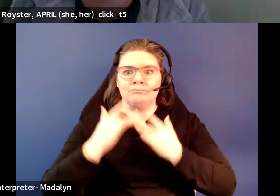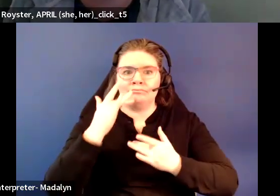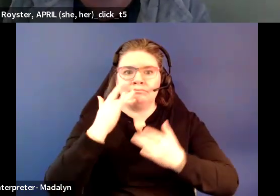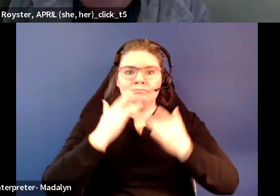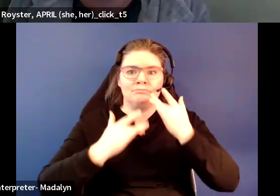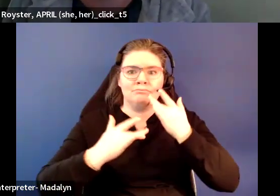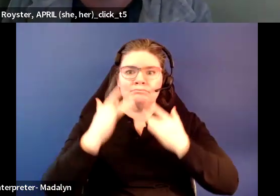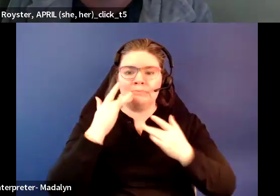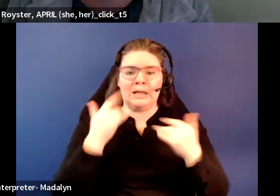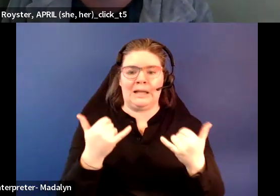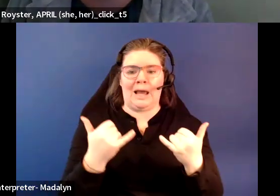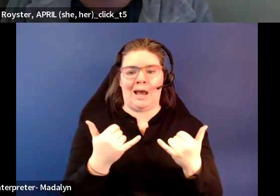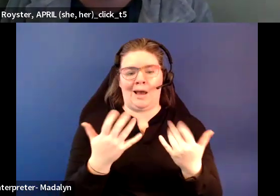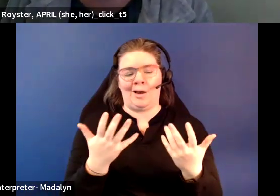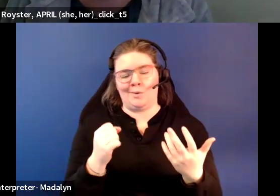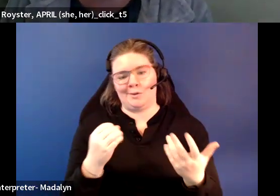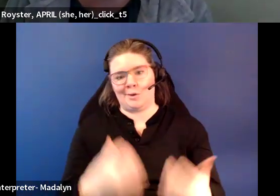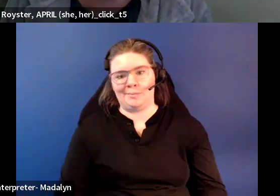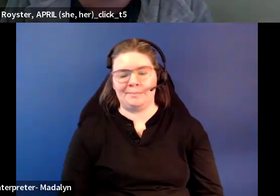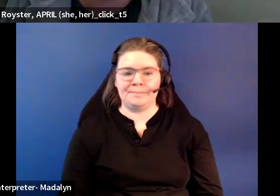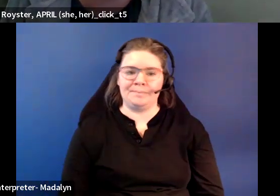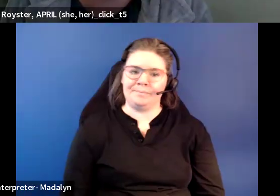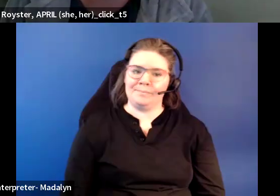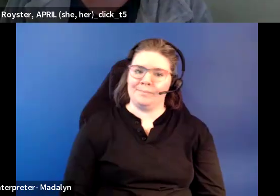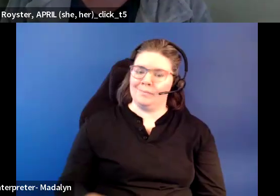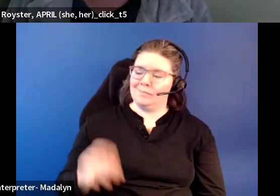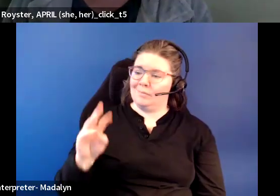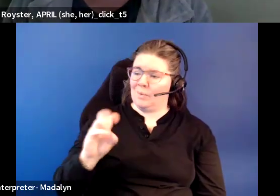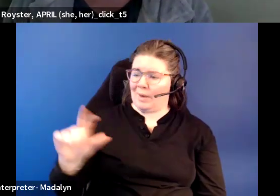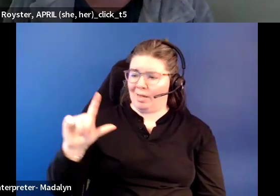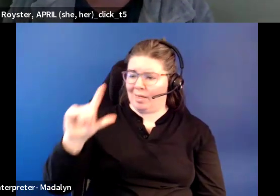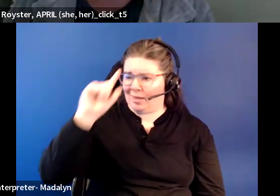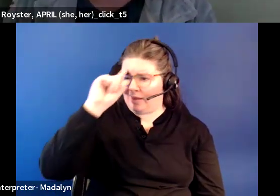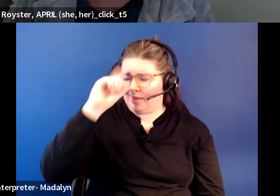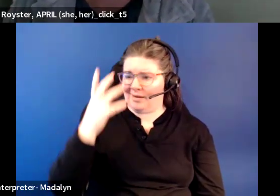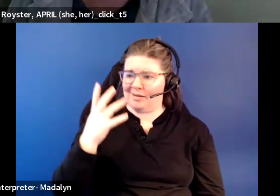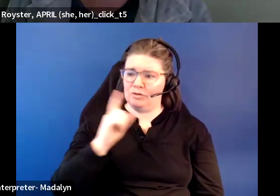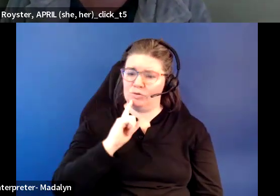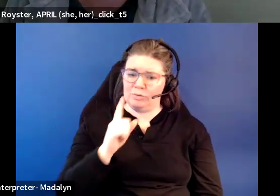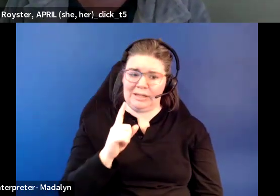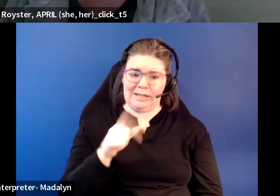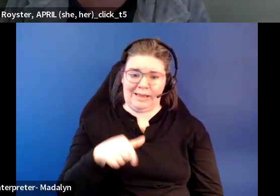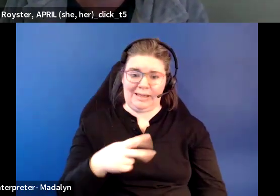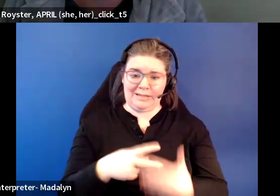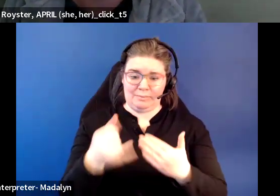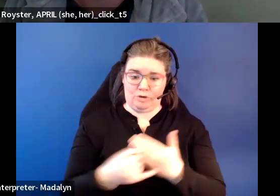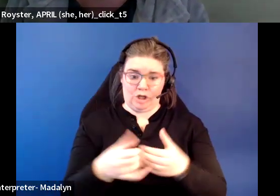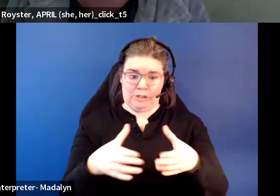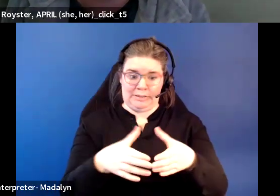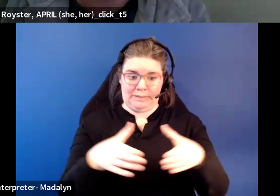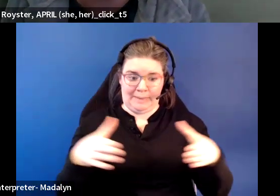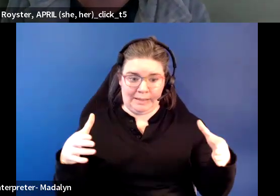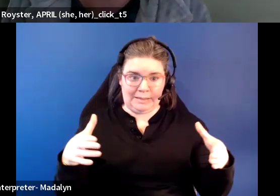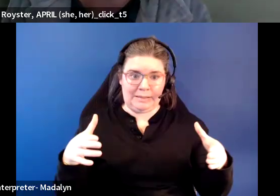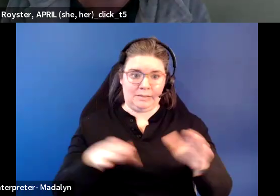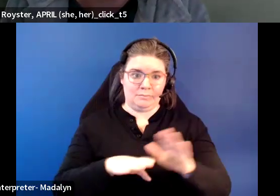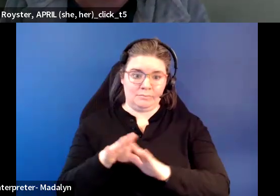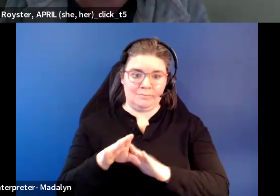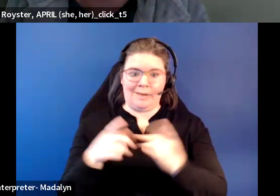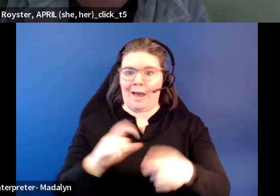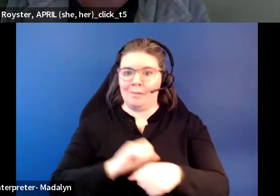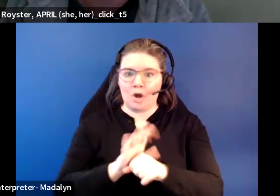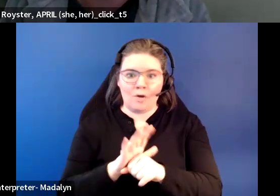Sierra Royster, APRIL (she, her): it's just what we're at right now. Well, I think you know, with them expanding with this project in particular, Covid, I think flu shingles.